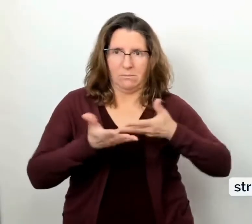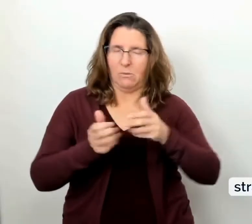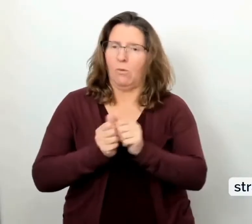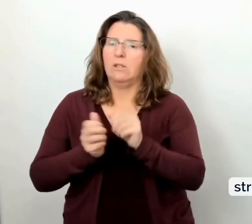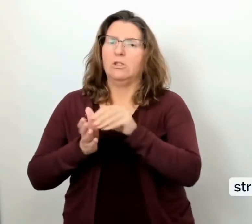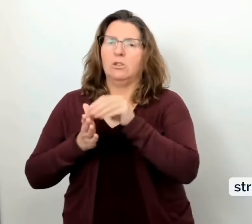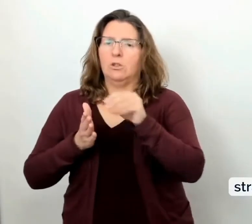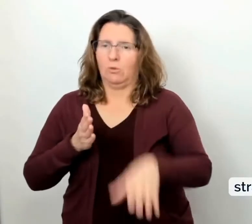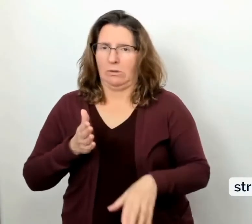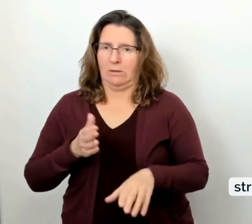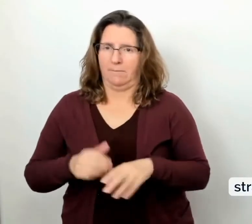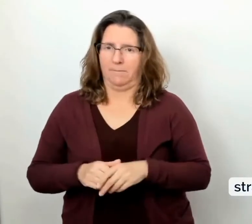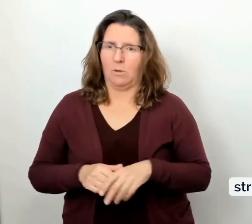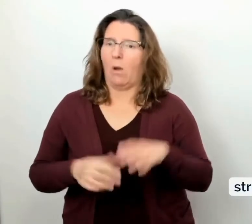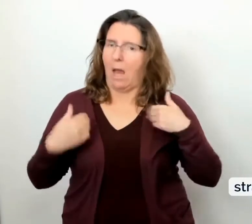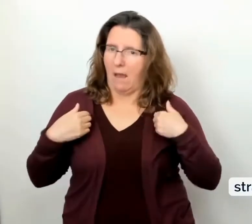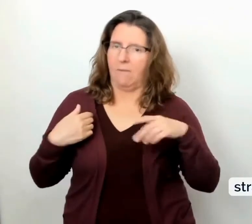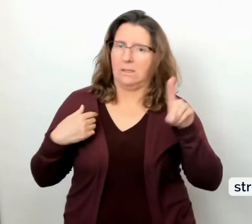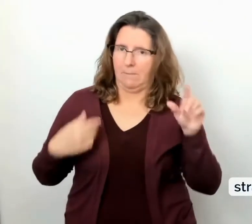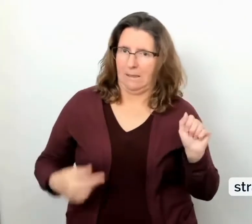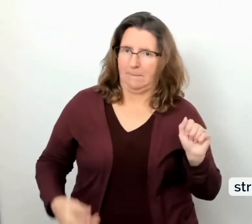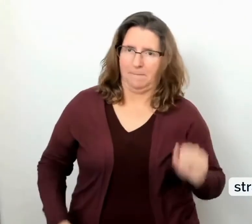To engage and partner with your students with disabilities.